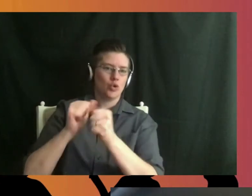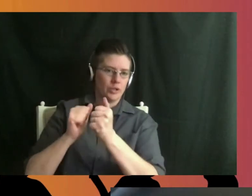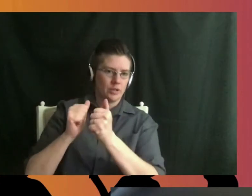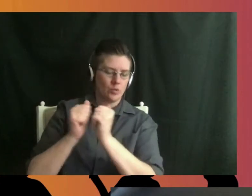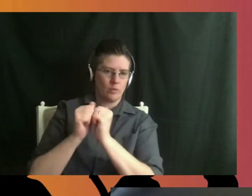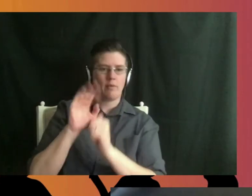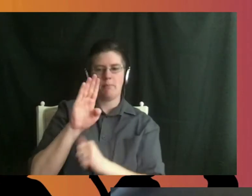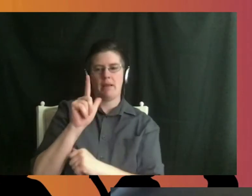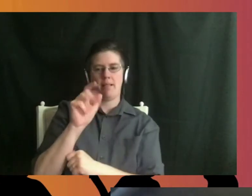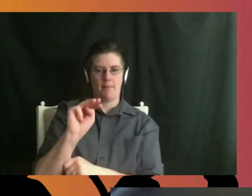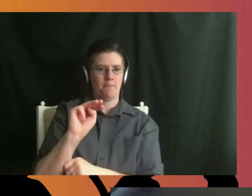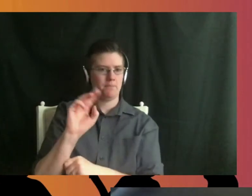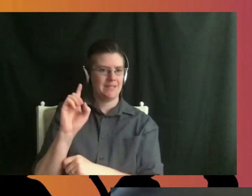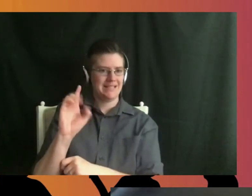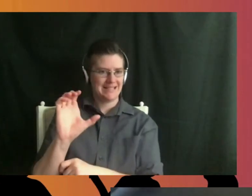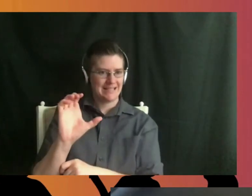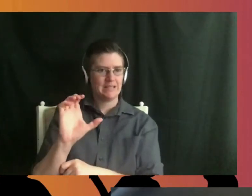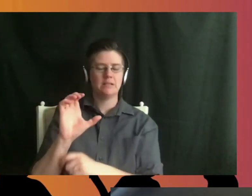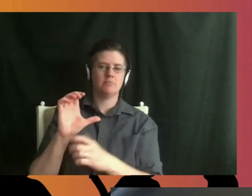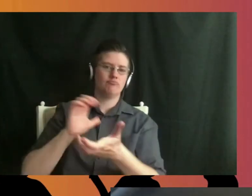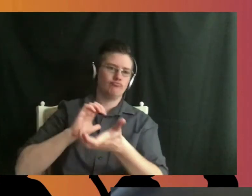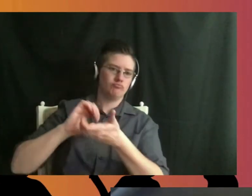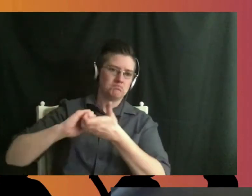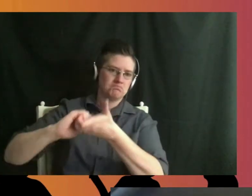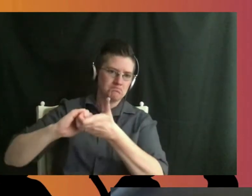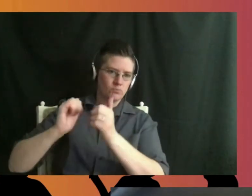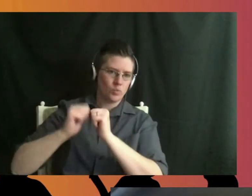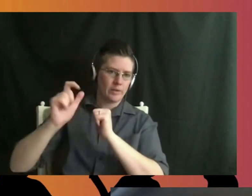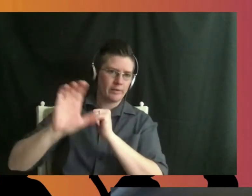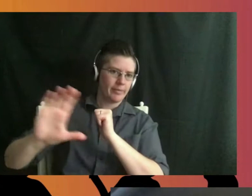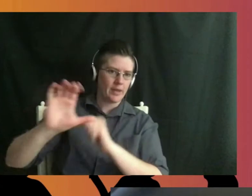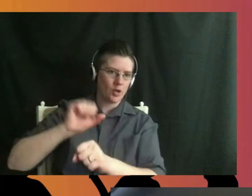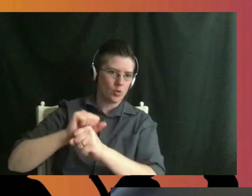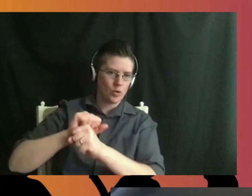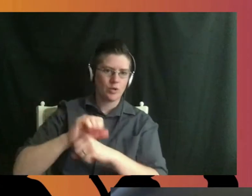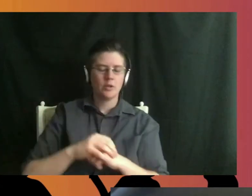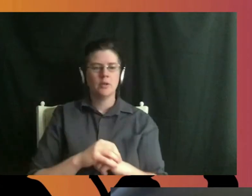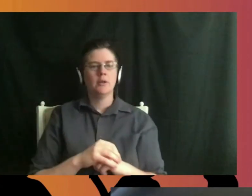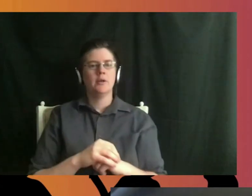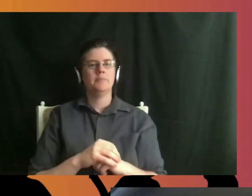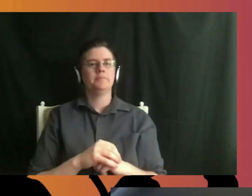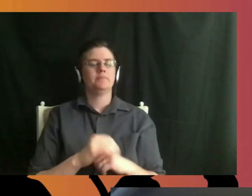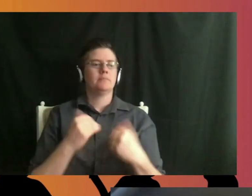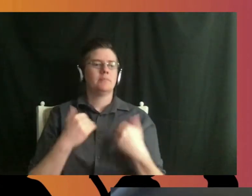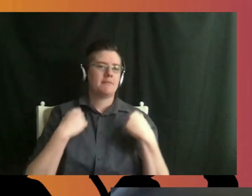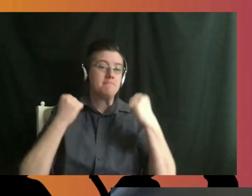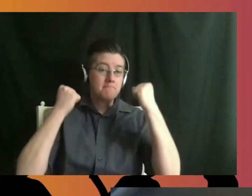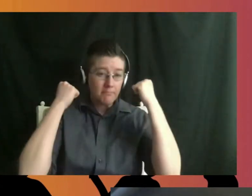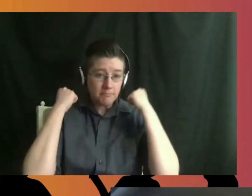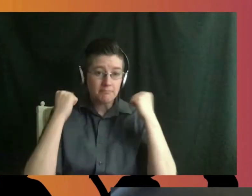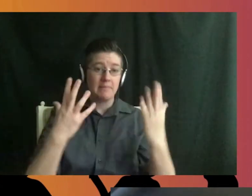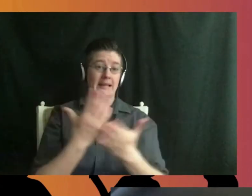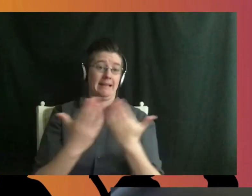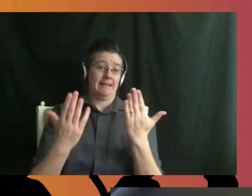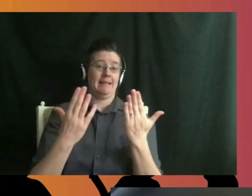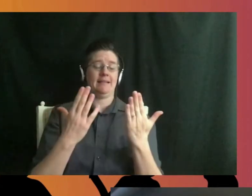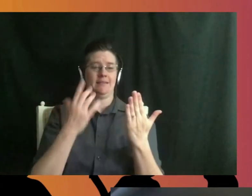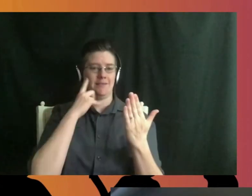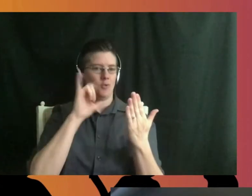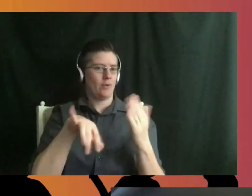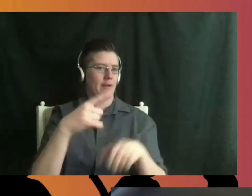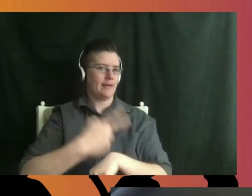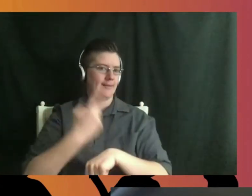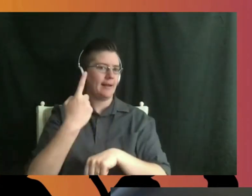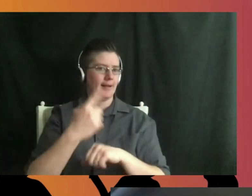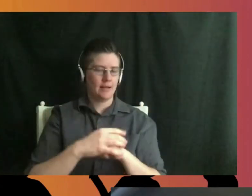we have um a lot of uh things planned for that day it's going to be an amazing experience we have a